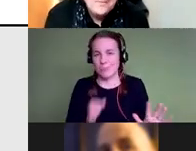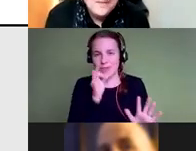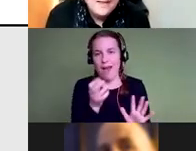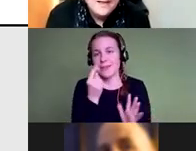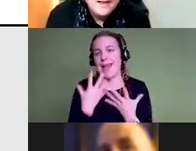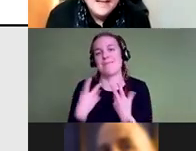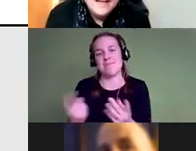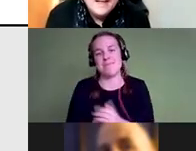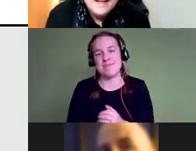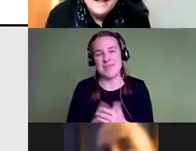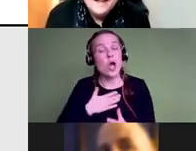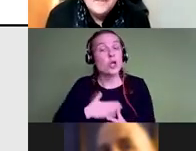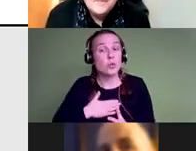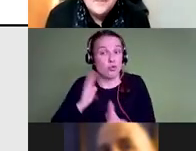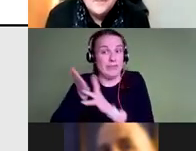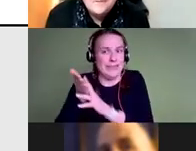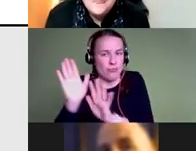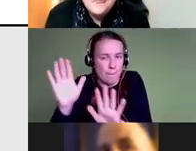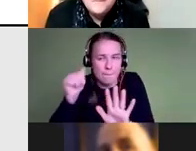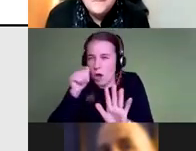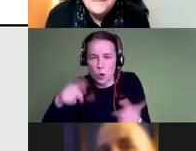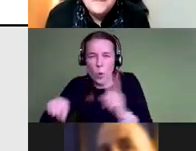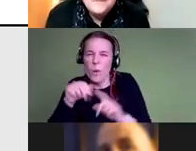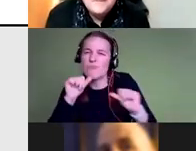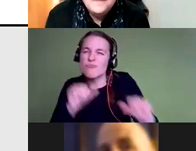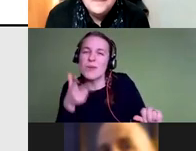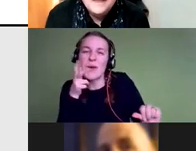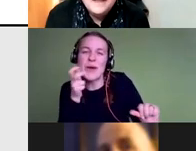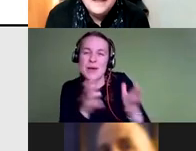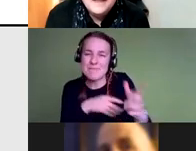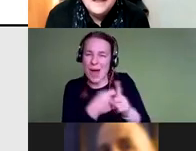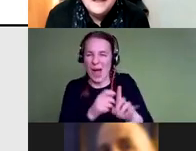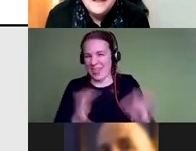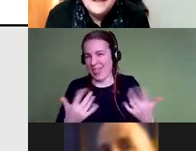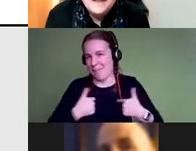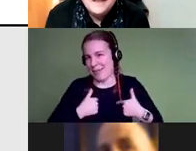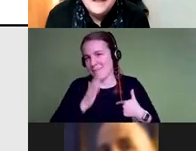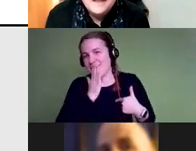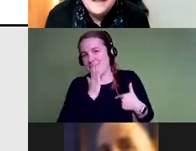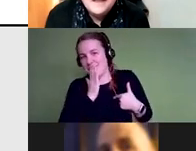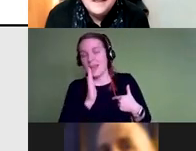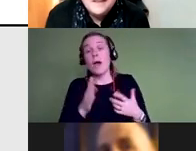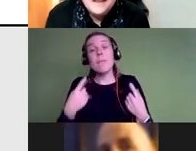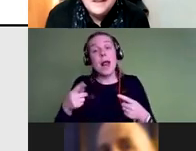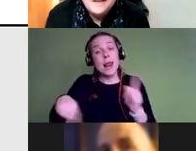questions as well. I thought if I gave people the time to do that to start populating some questions in